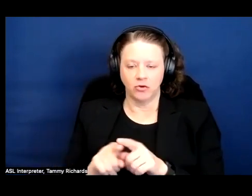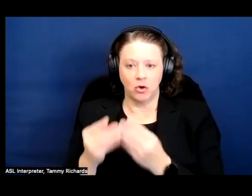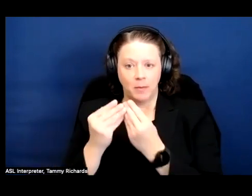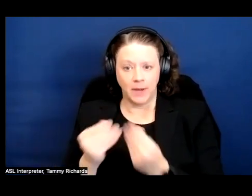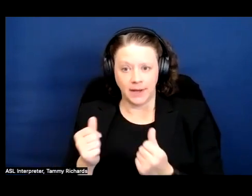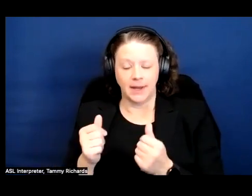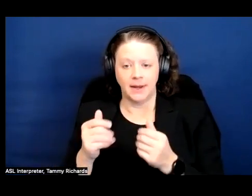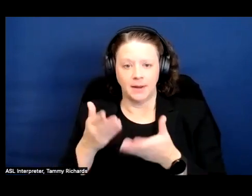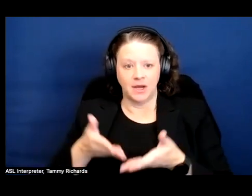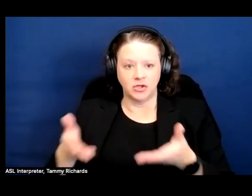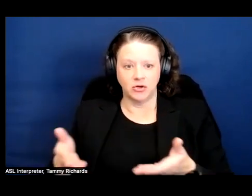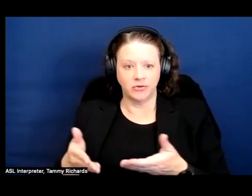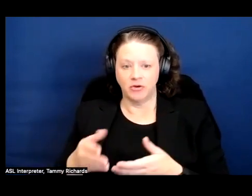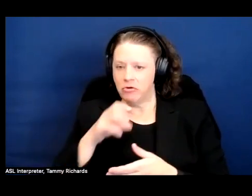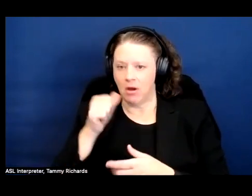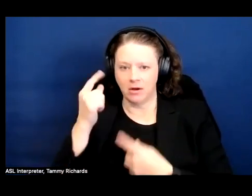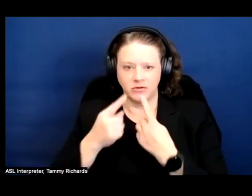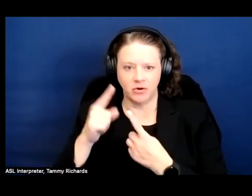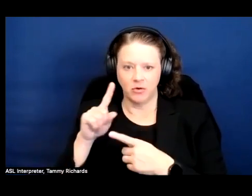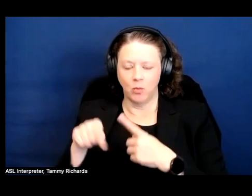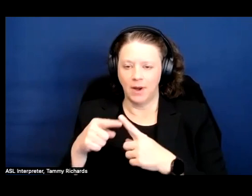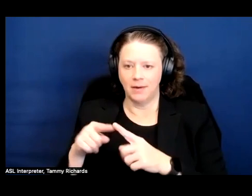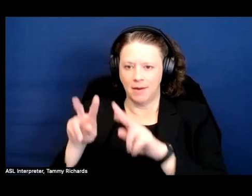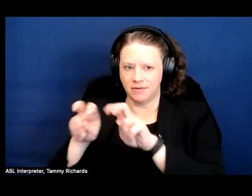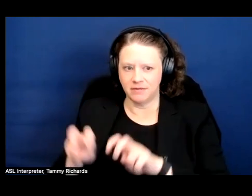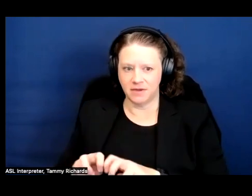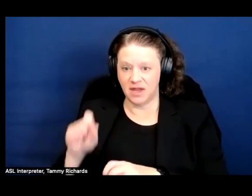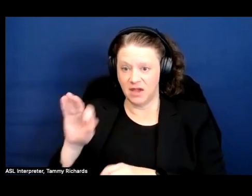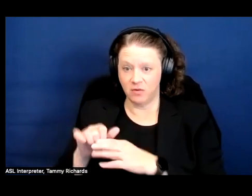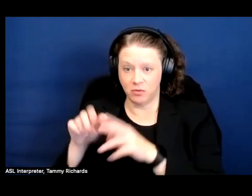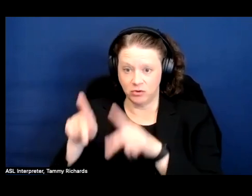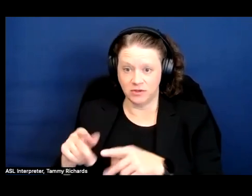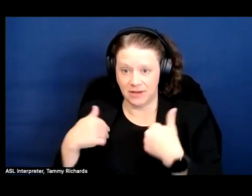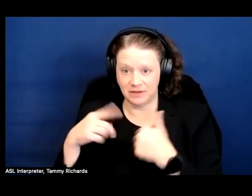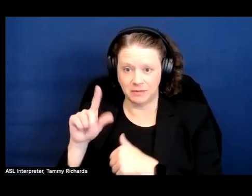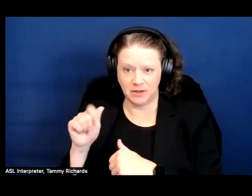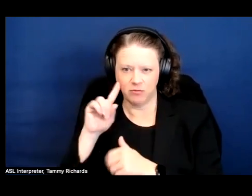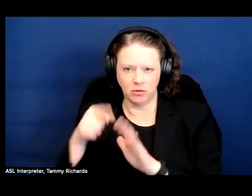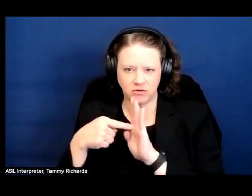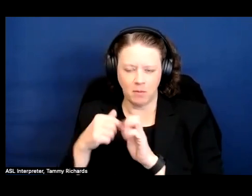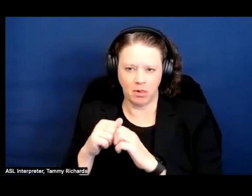I'll go over it in a moment, but it's gonna cover both government and nonprofit assistance programs.